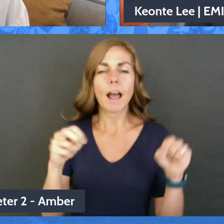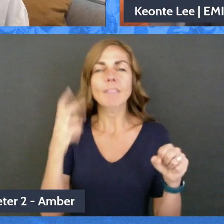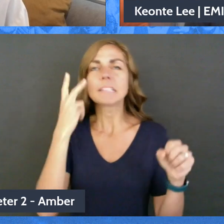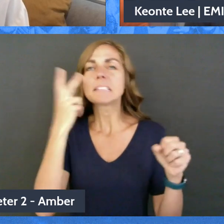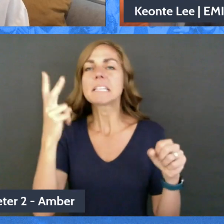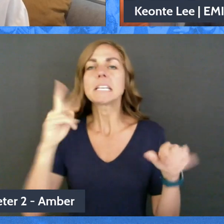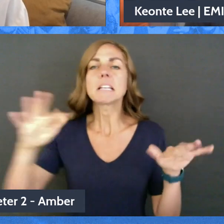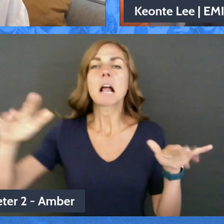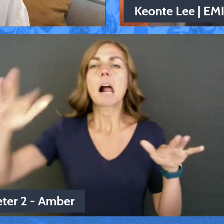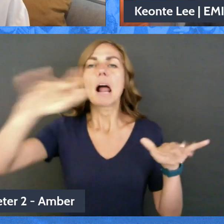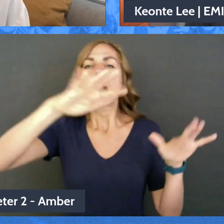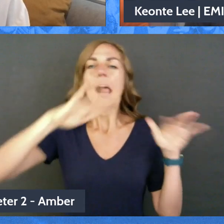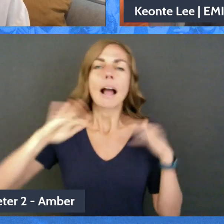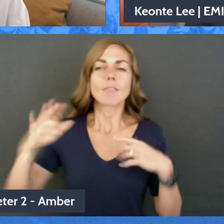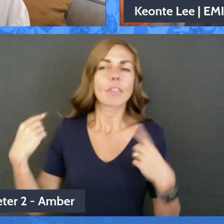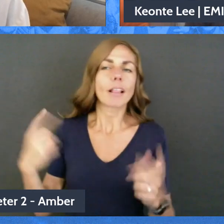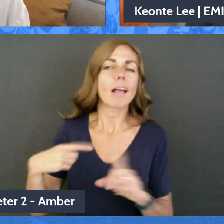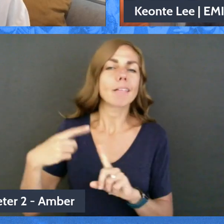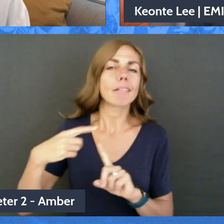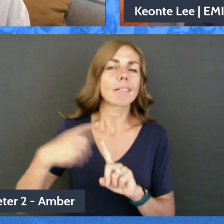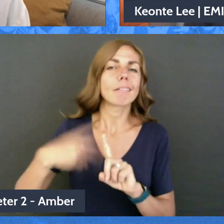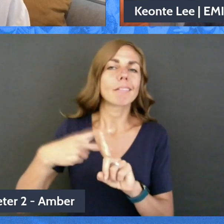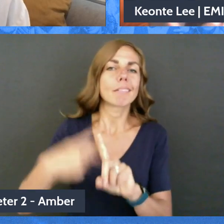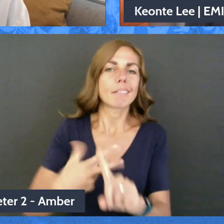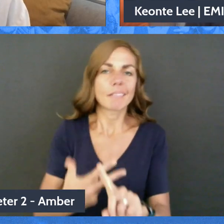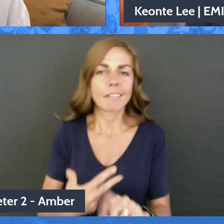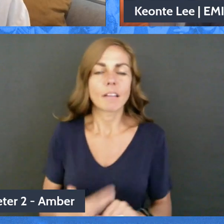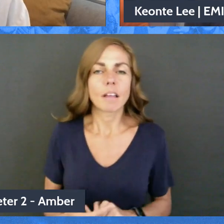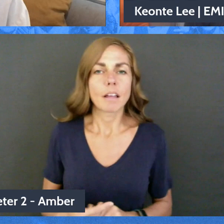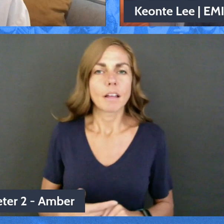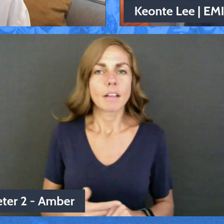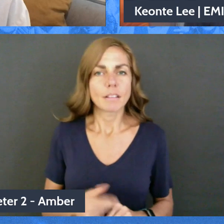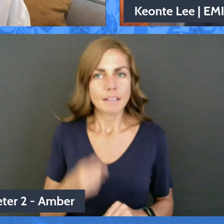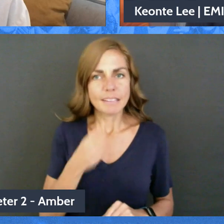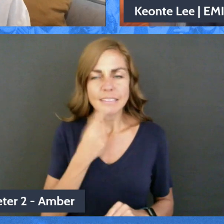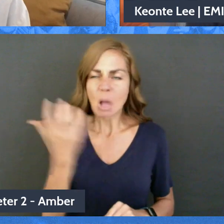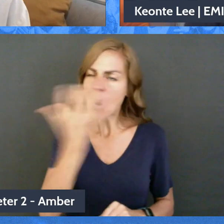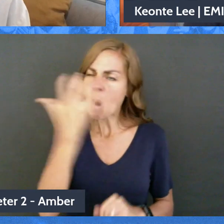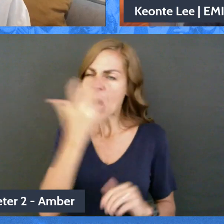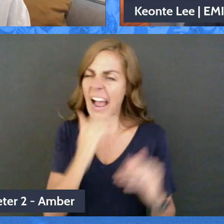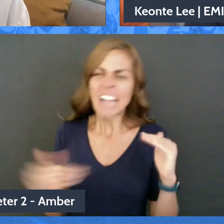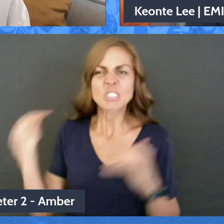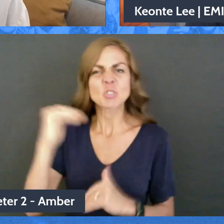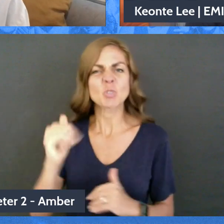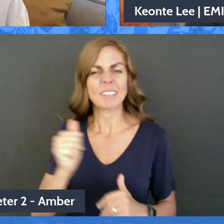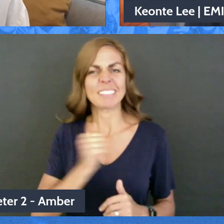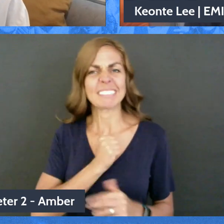over the past couple of months, just rest like radical self care. And I would love for you to talk more about that